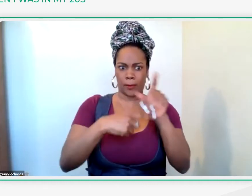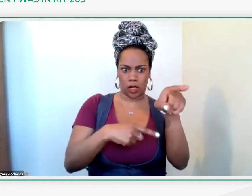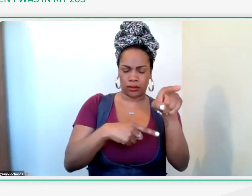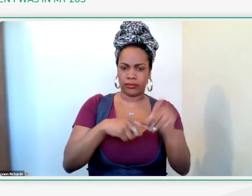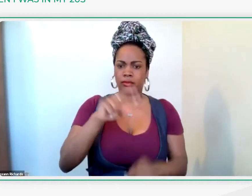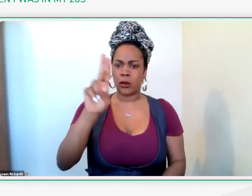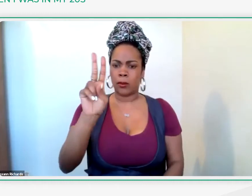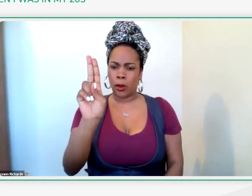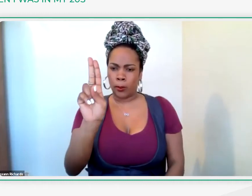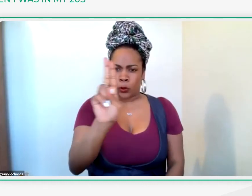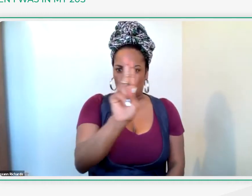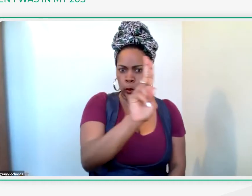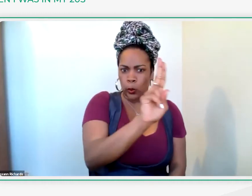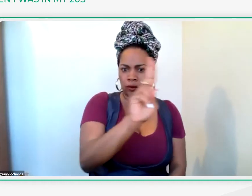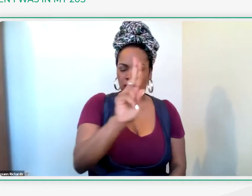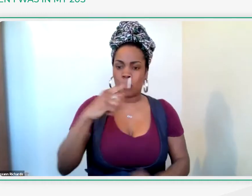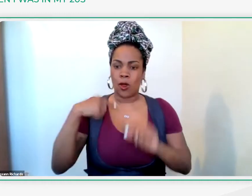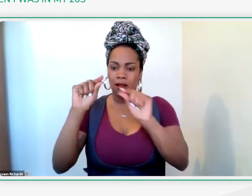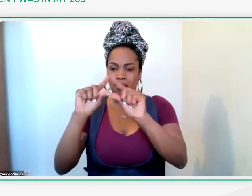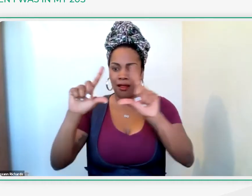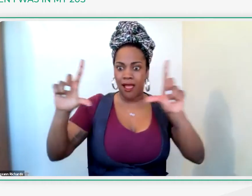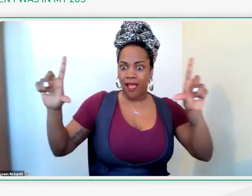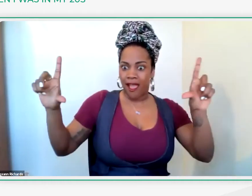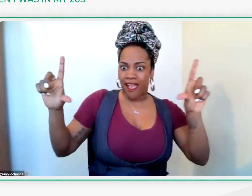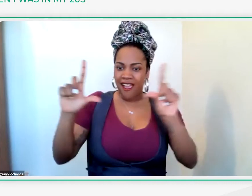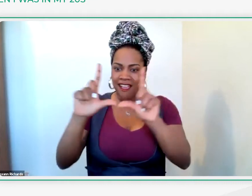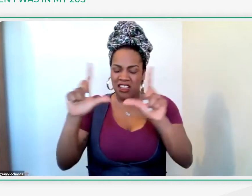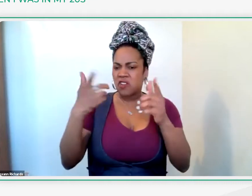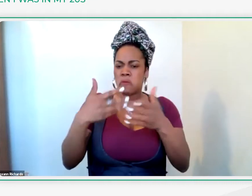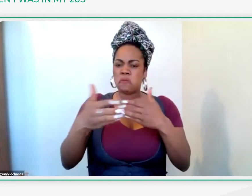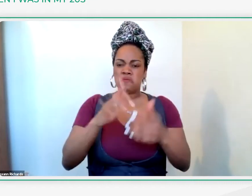you should see a little line between the PowerPoint and my picture.